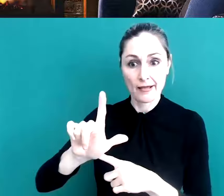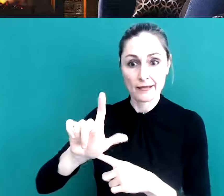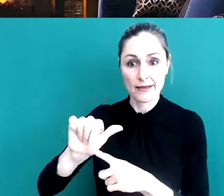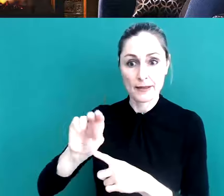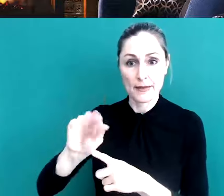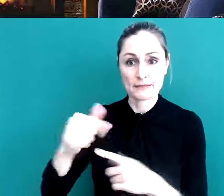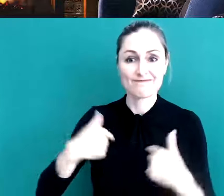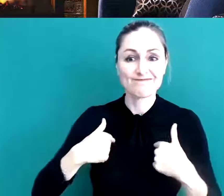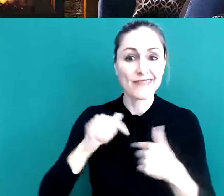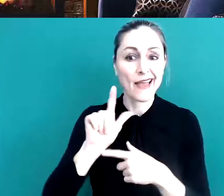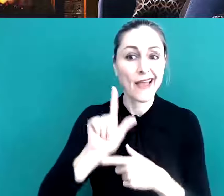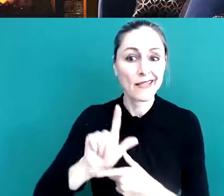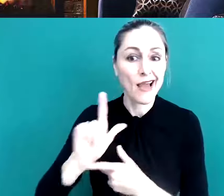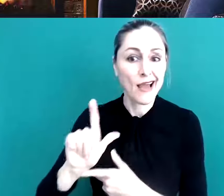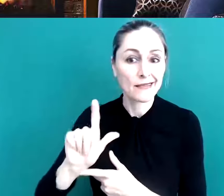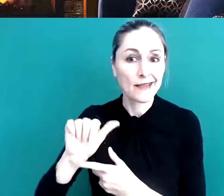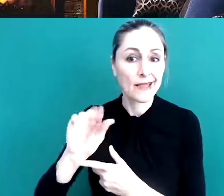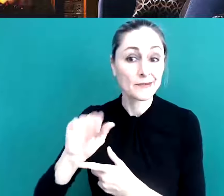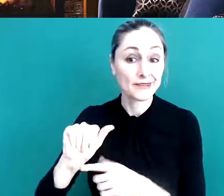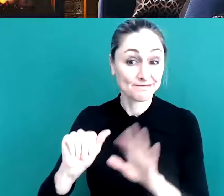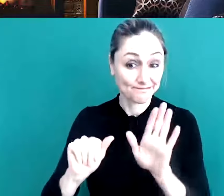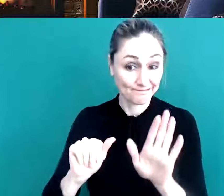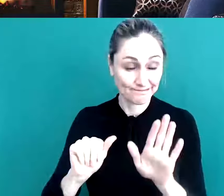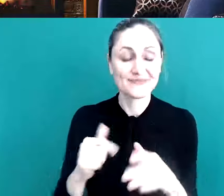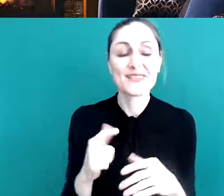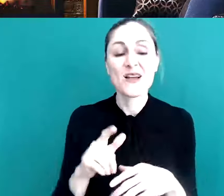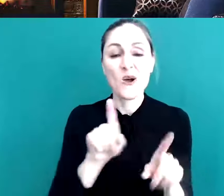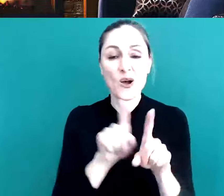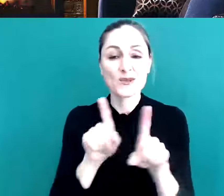Also make sure that everything on the report is accurate.